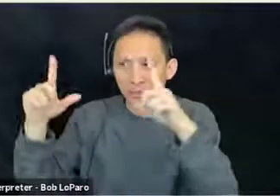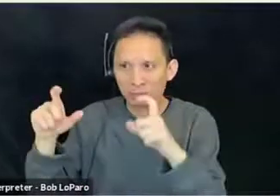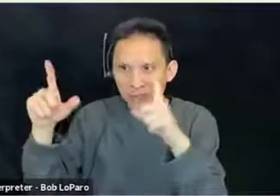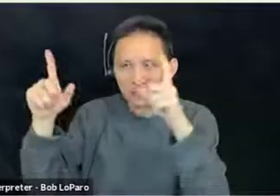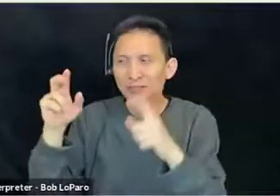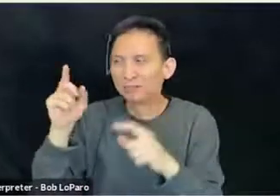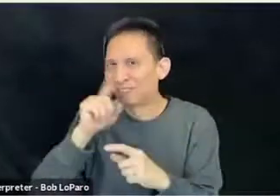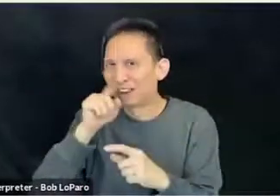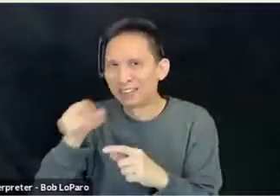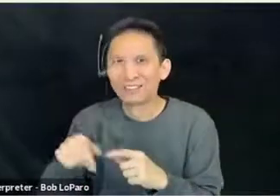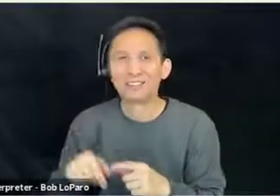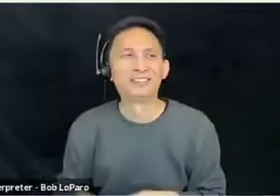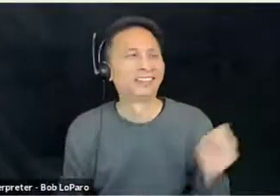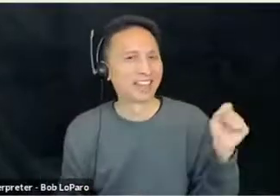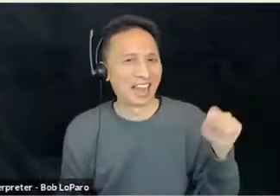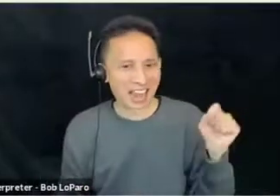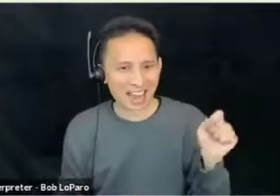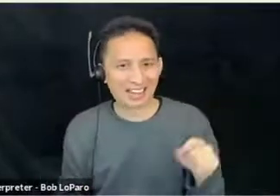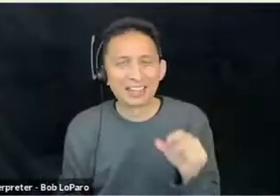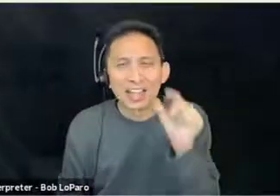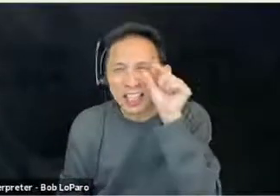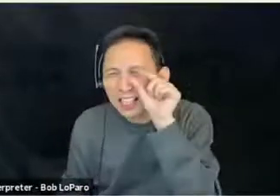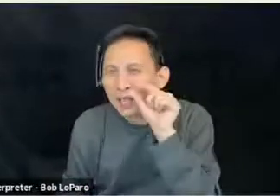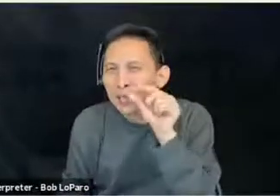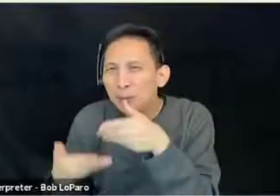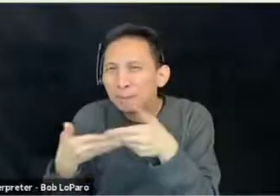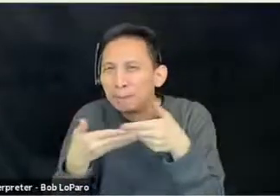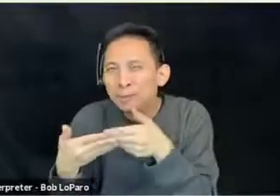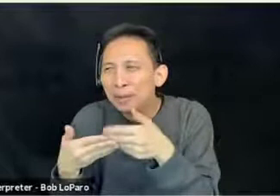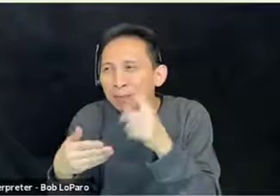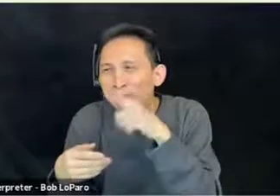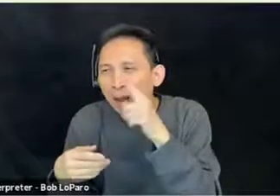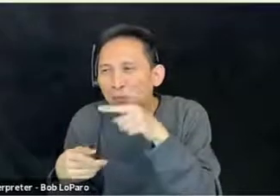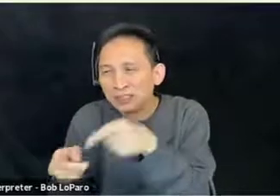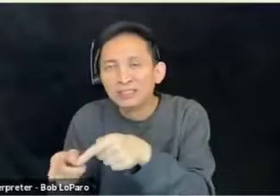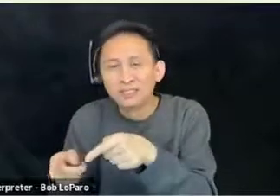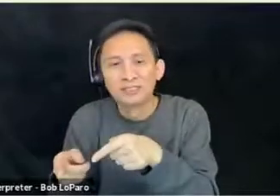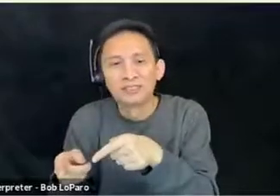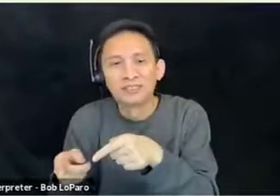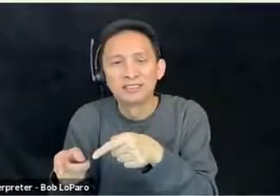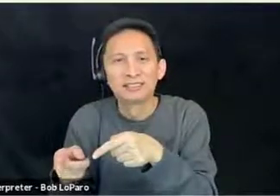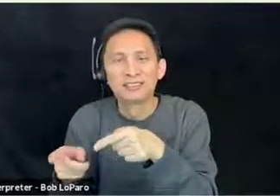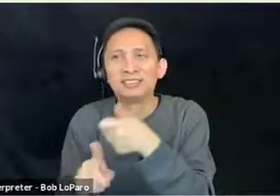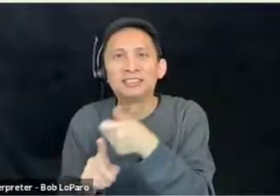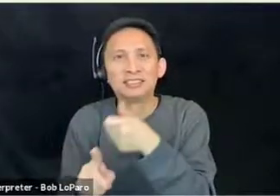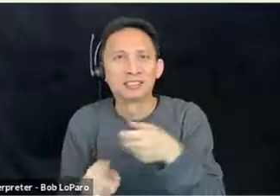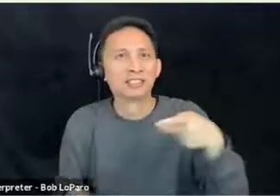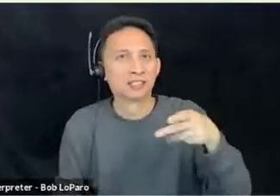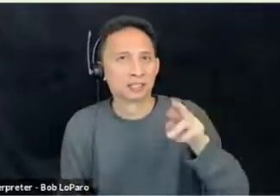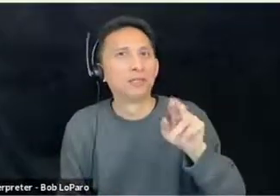So, the teeny little mouse is a mouse that has a peroxisomal disorder.